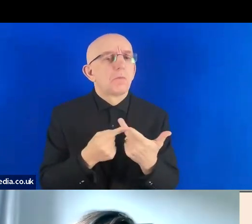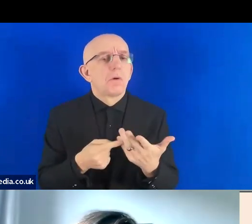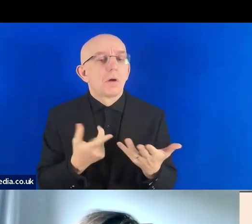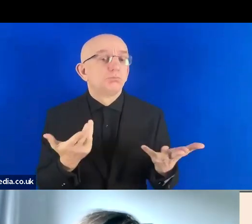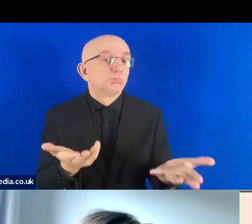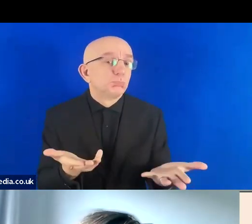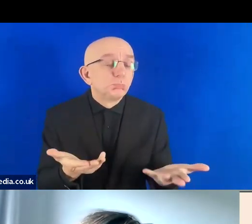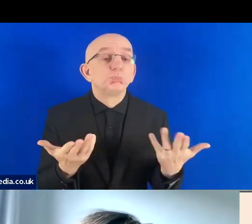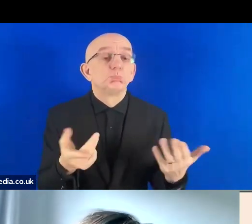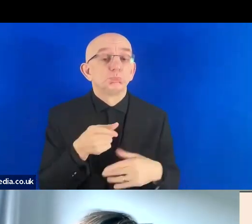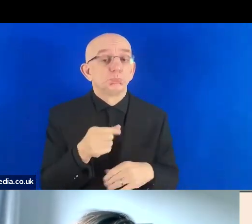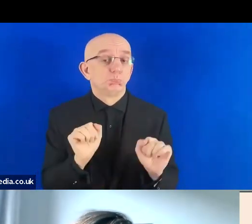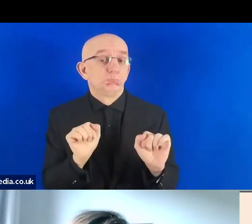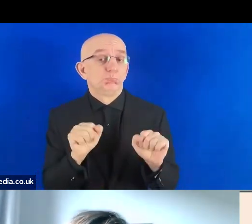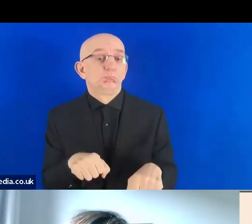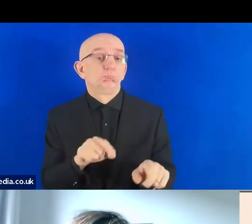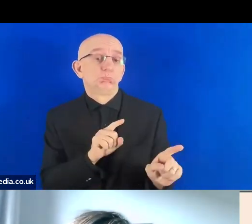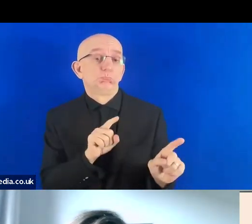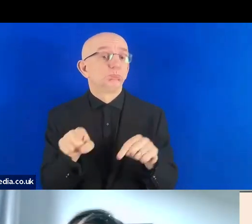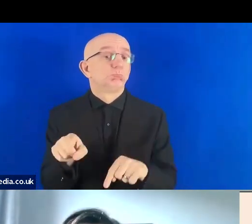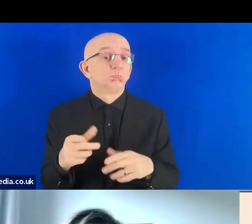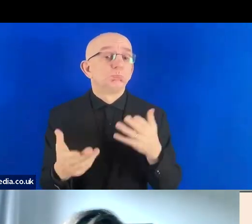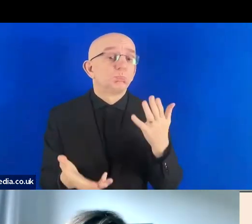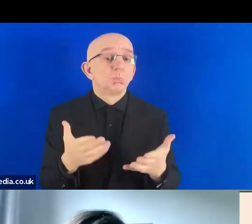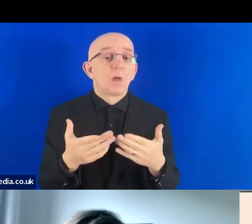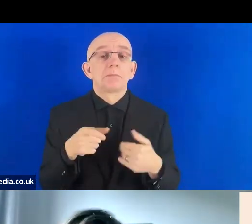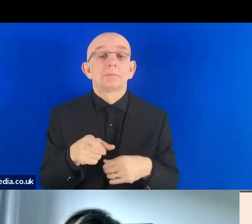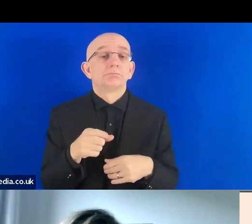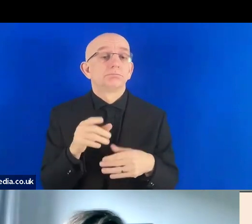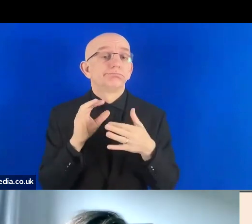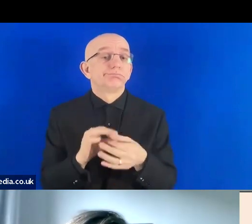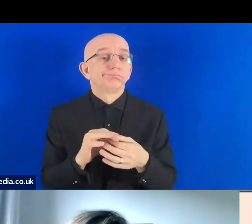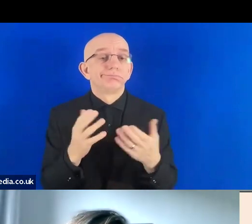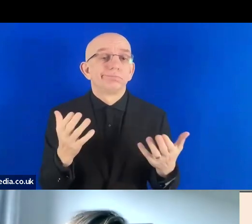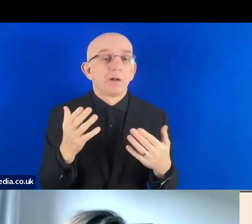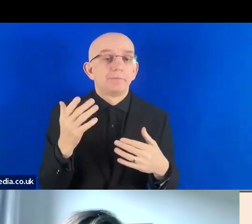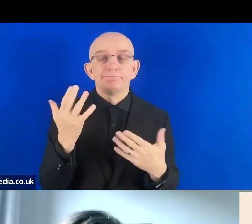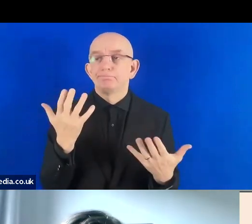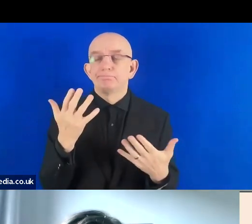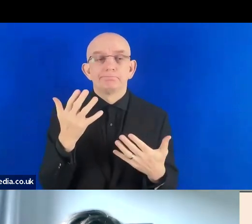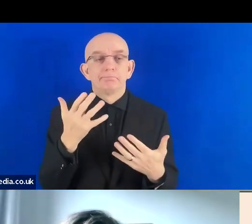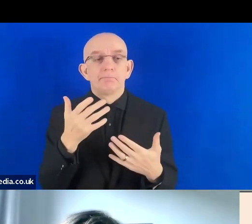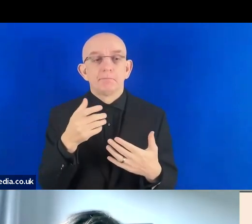whether it's about psychoactive substances or, if you need any support in terms of,